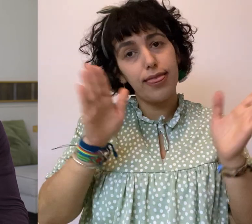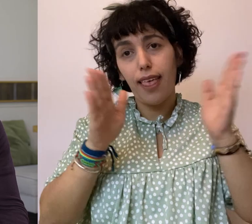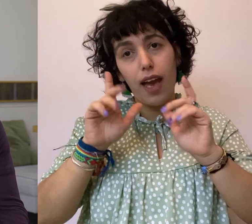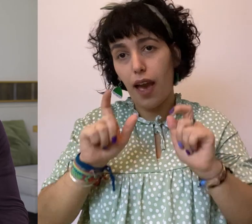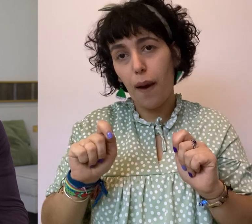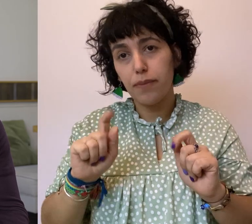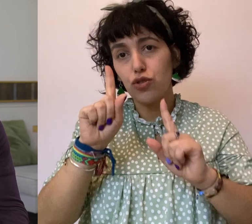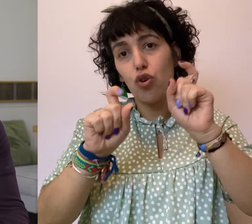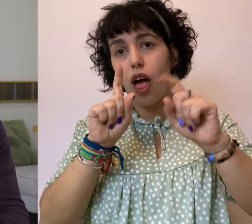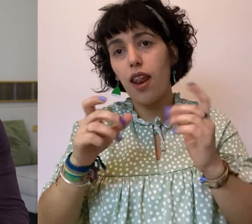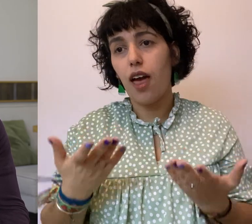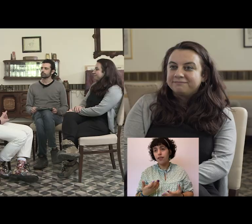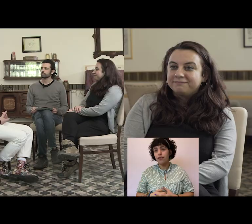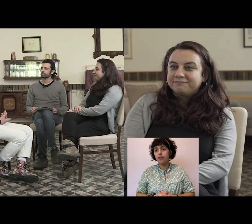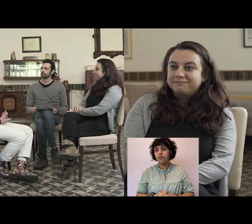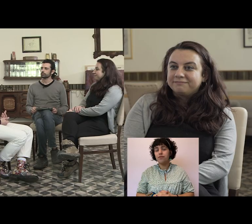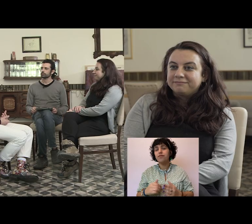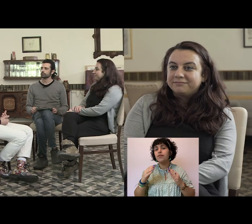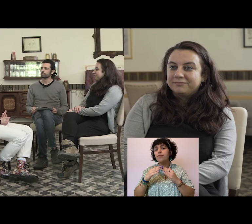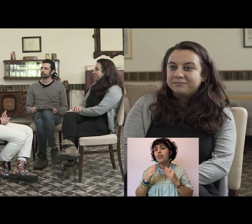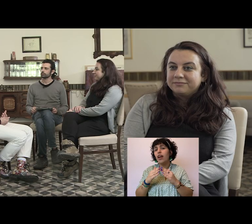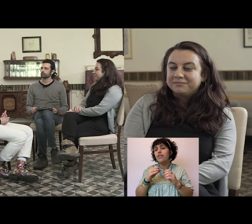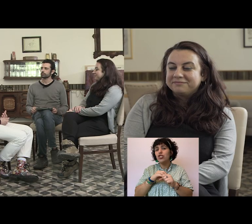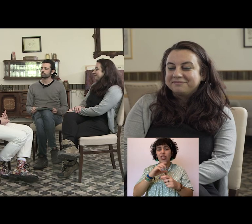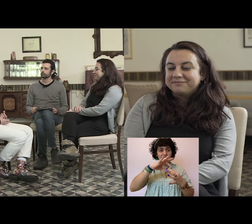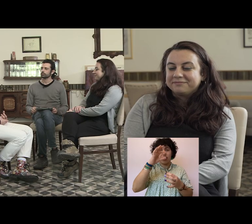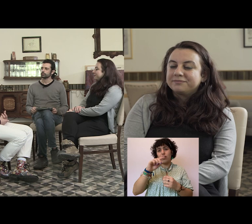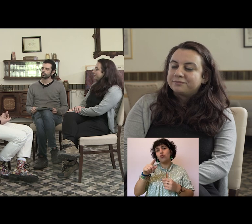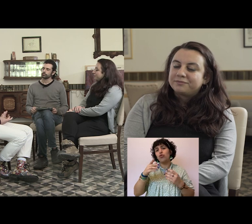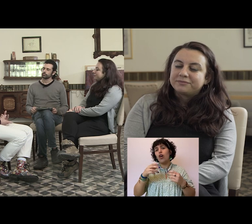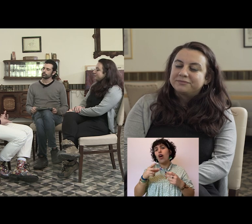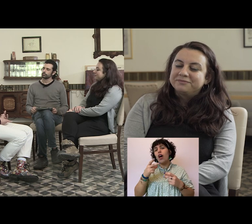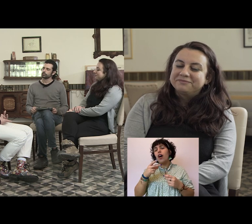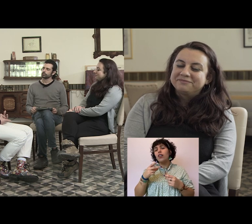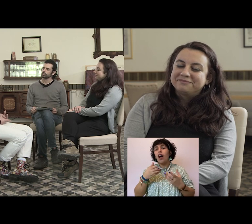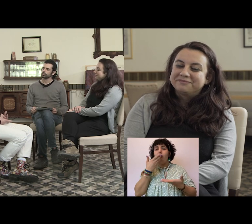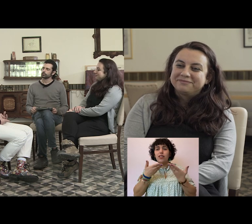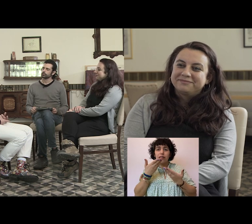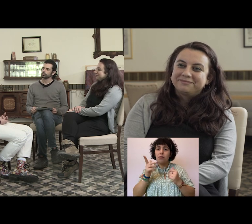House: "Why are you beaten?" "Nobody hit you out of nowhere" and so on.